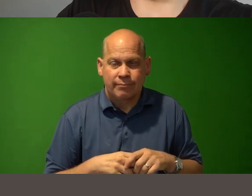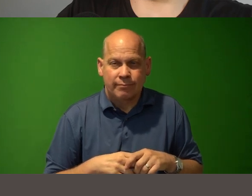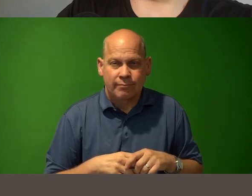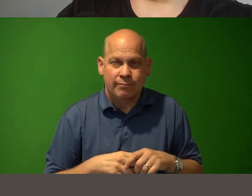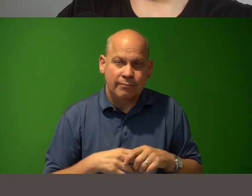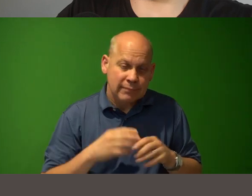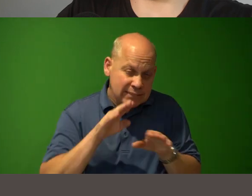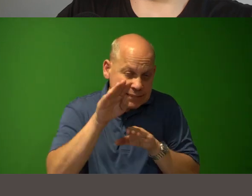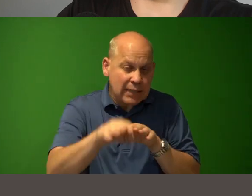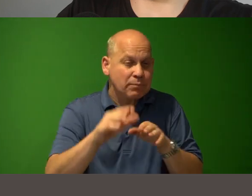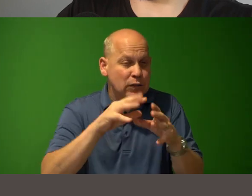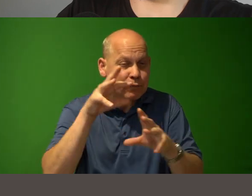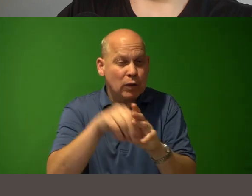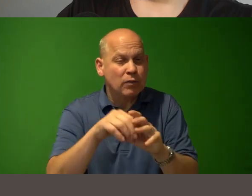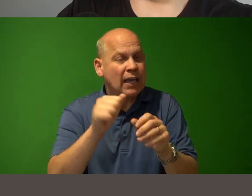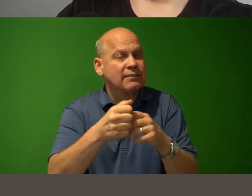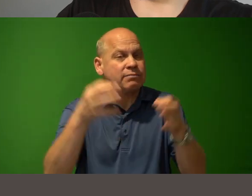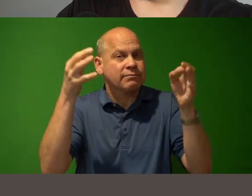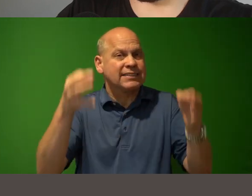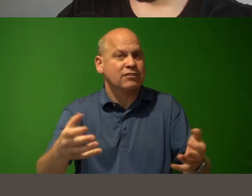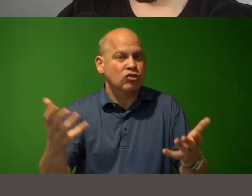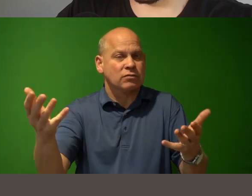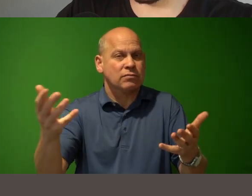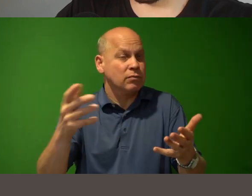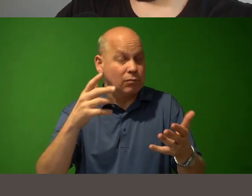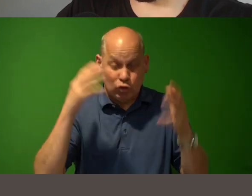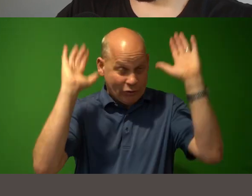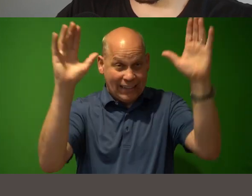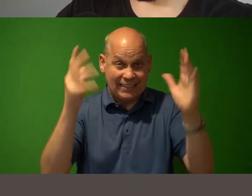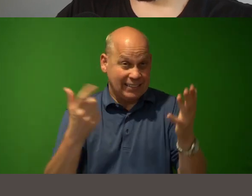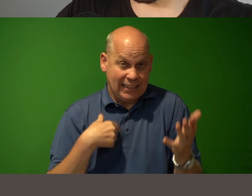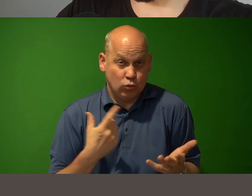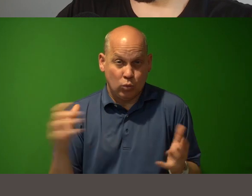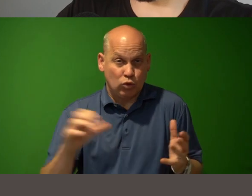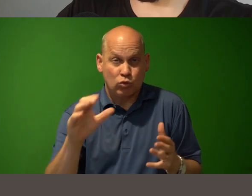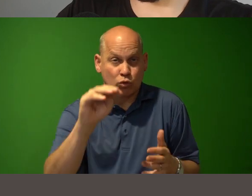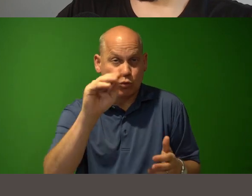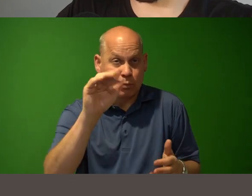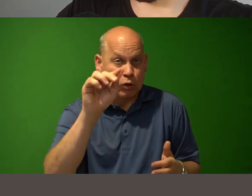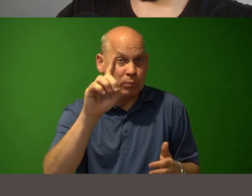and then a decision, which is great. That's what I did with mermaid JS.